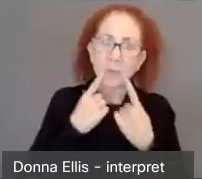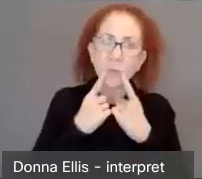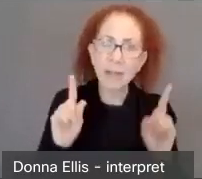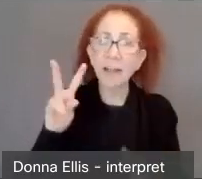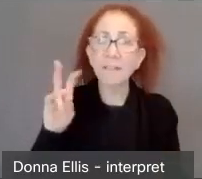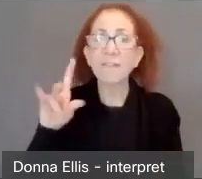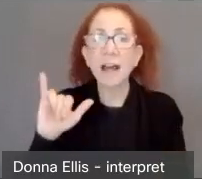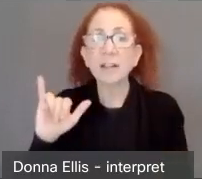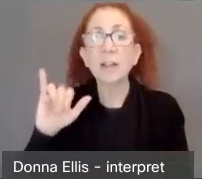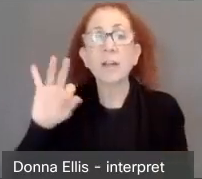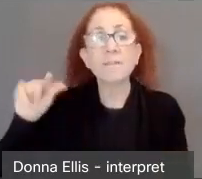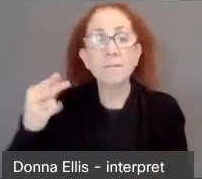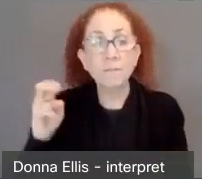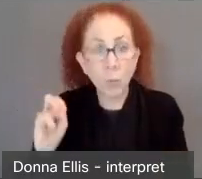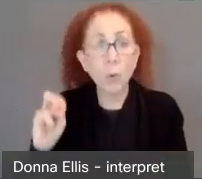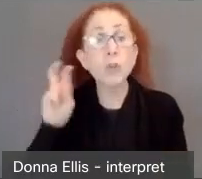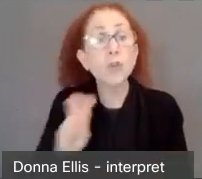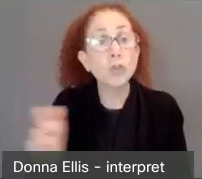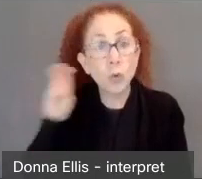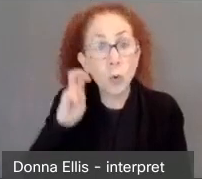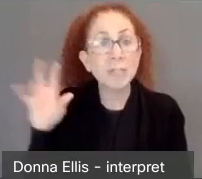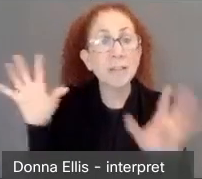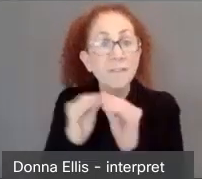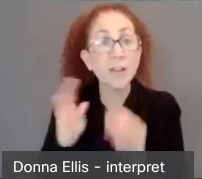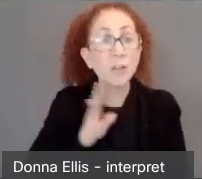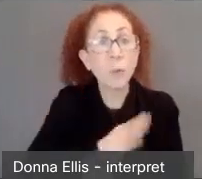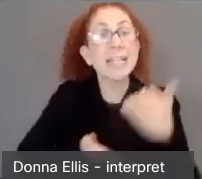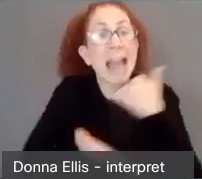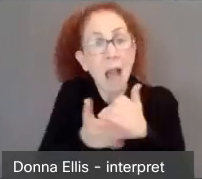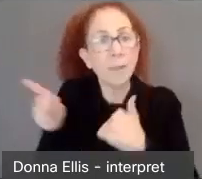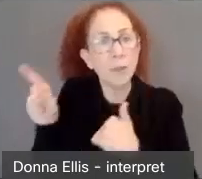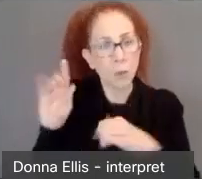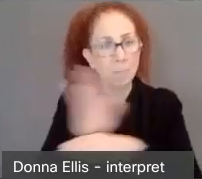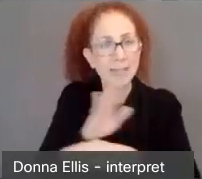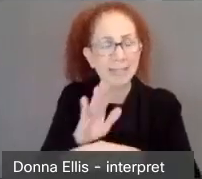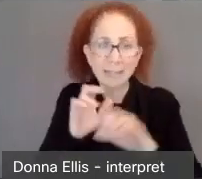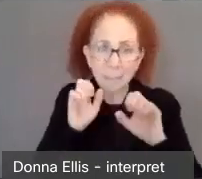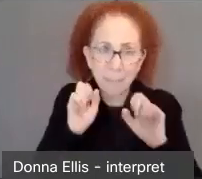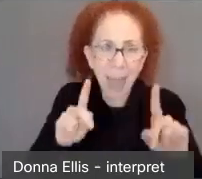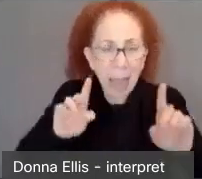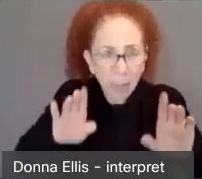Tourism and Convention Board is helping those businesses get back on track with the Crave Montco